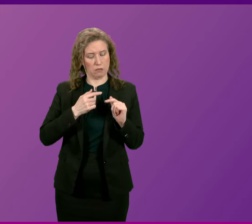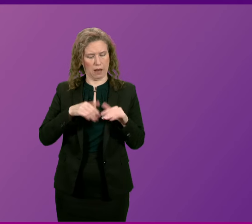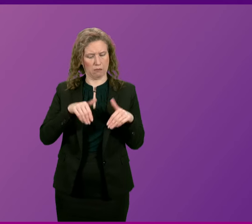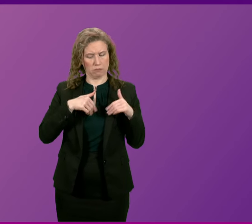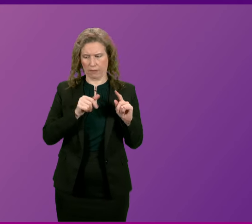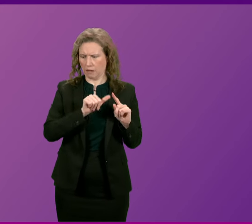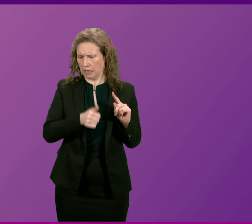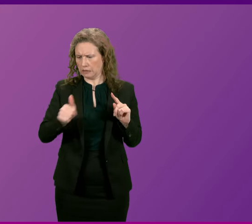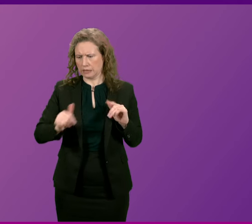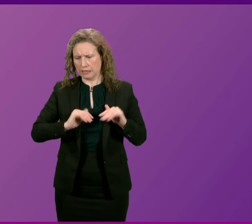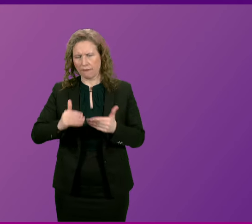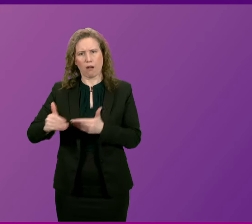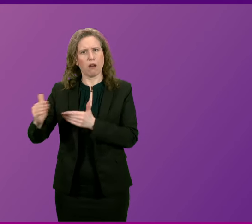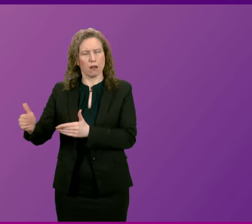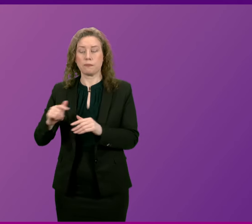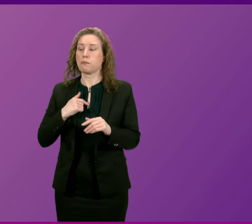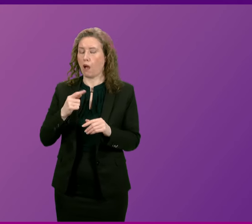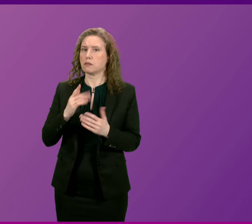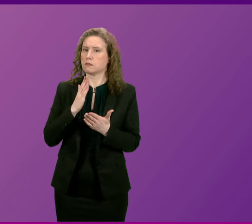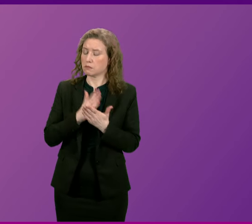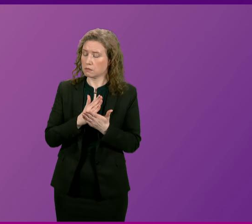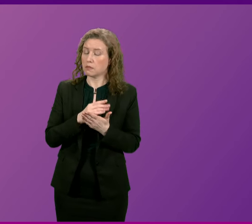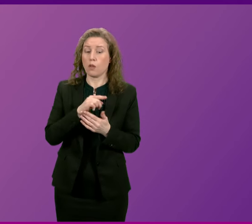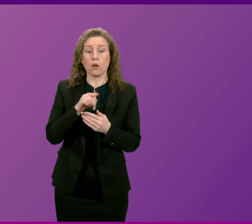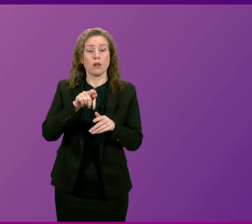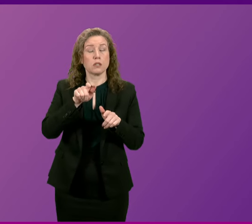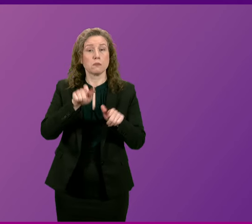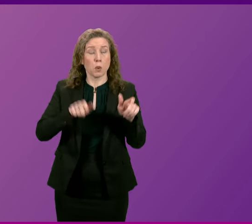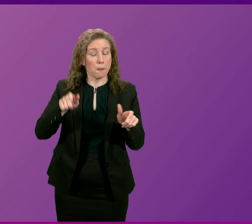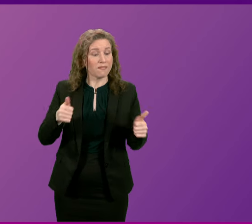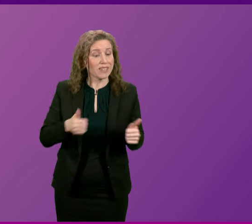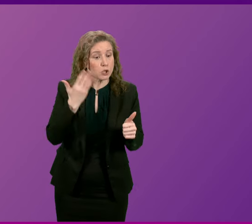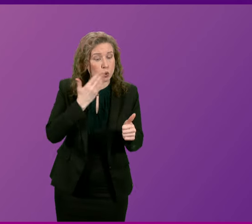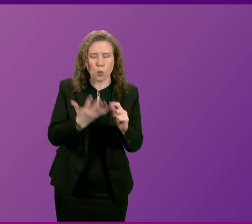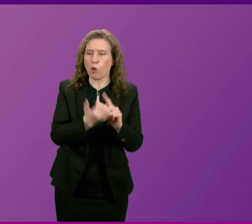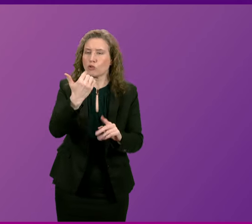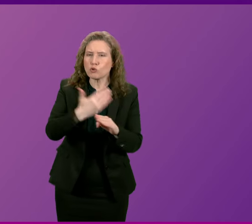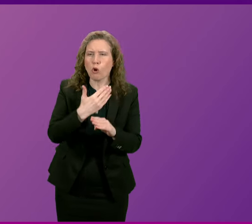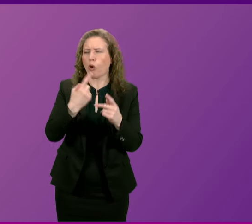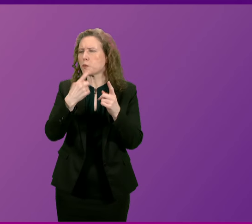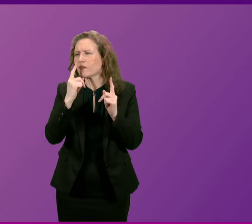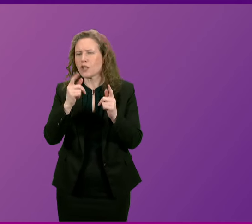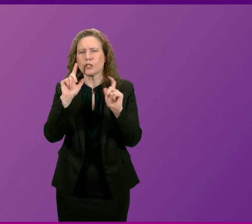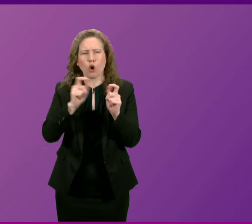2021—is that record positive destinations are being achieved by young people in Scotland,